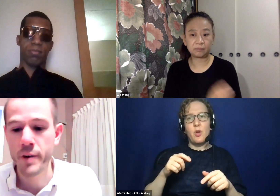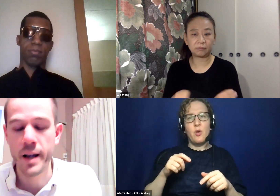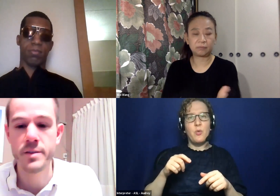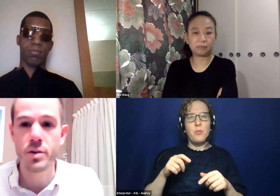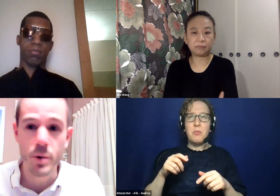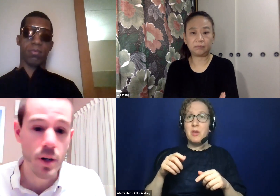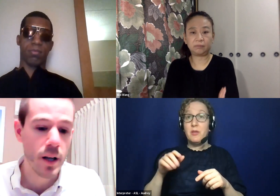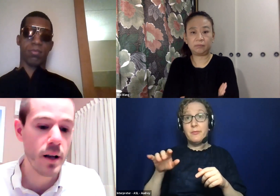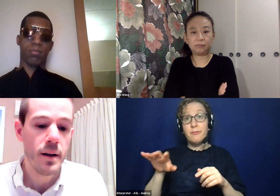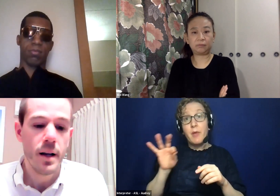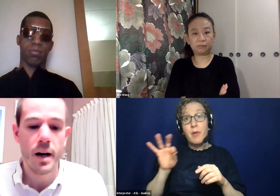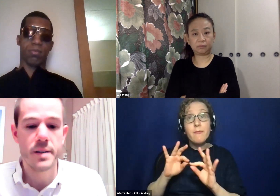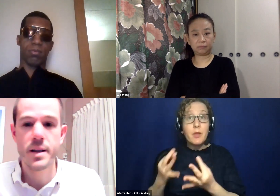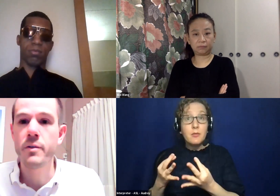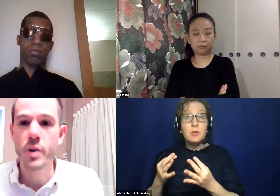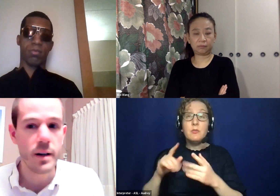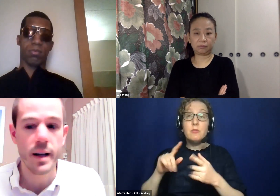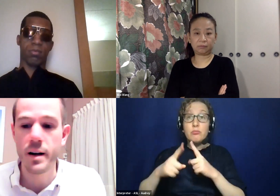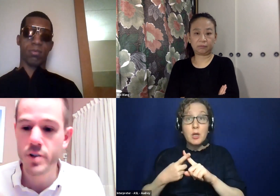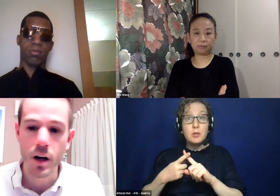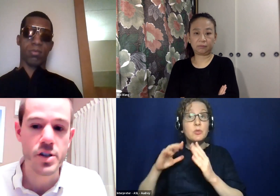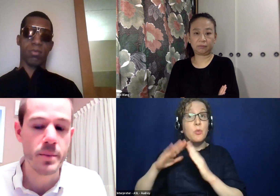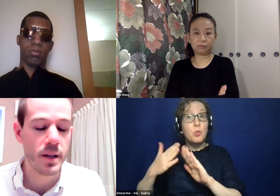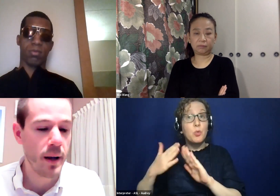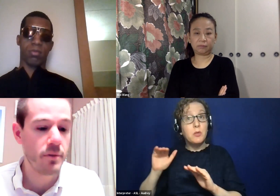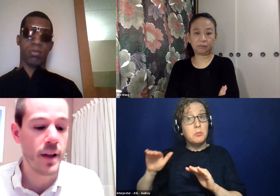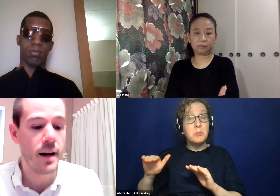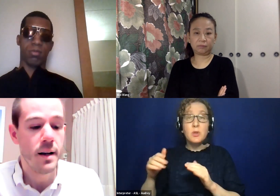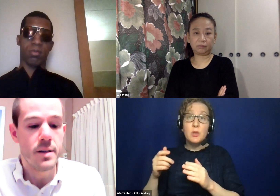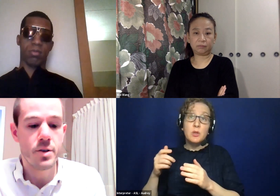your friends, your community, seeing if you can get any scholarship that pay for that